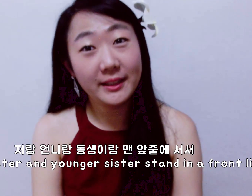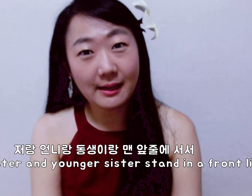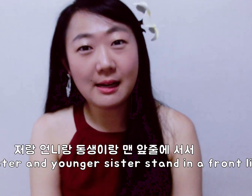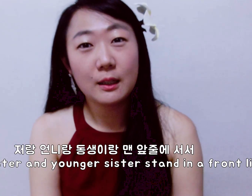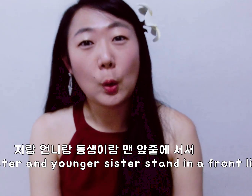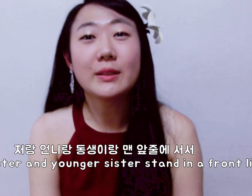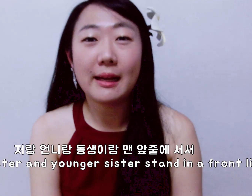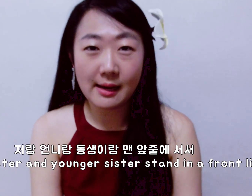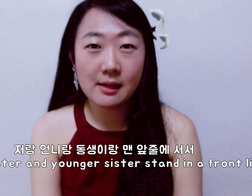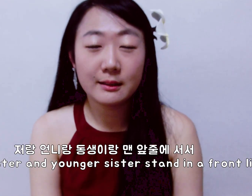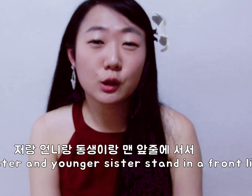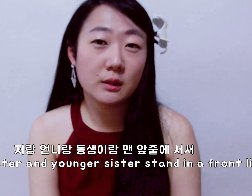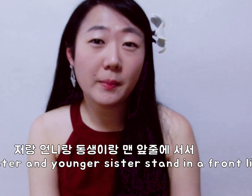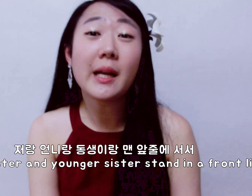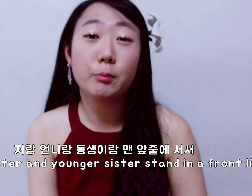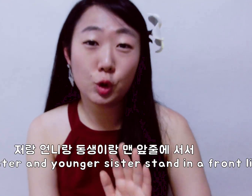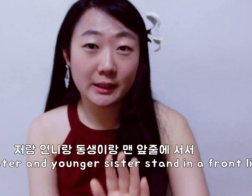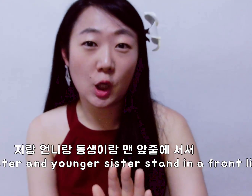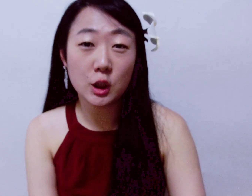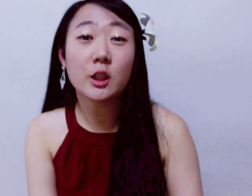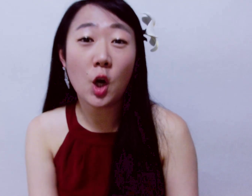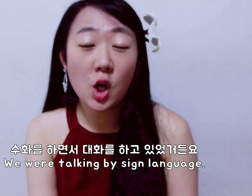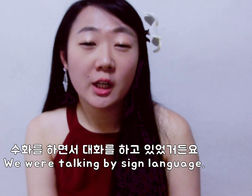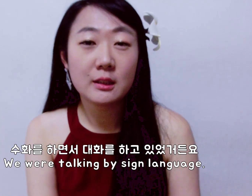existence remembered easily. 4. fourth.